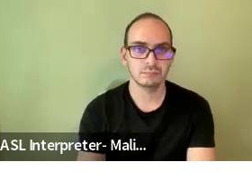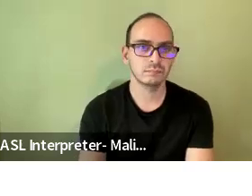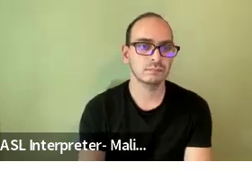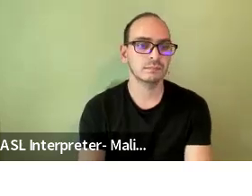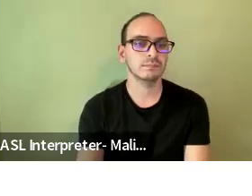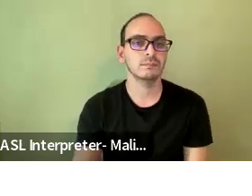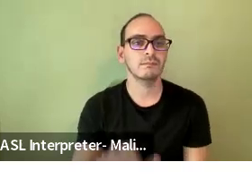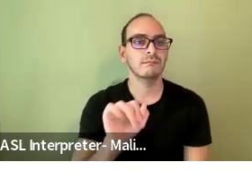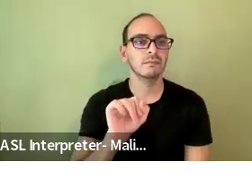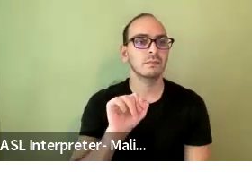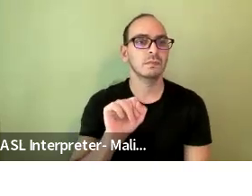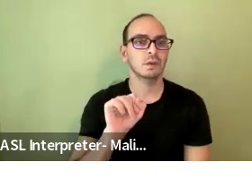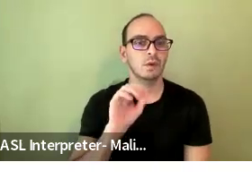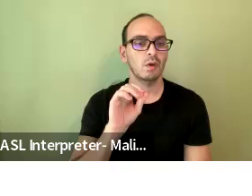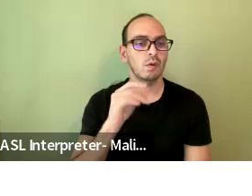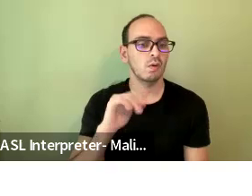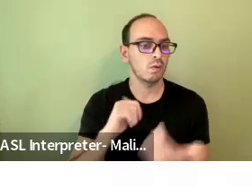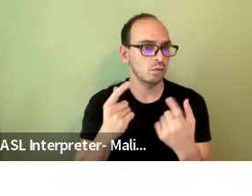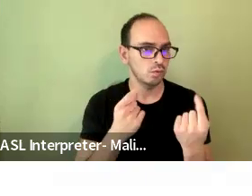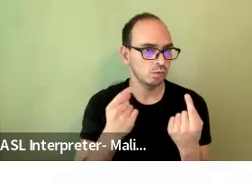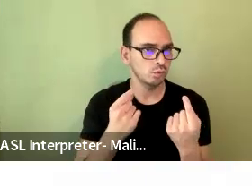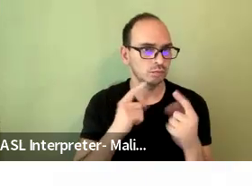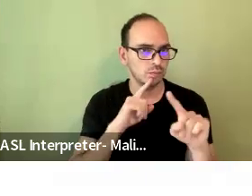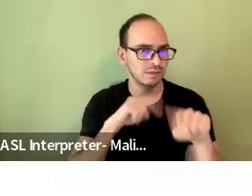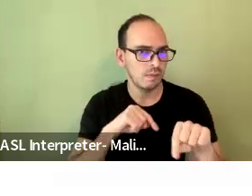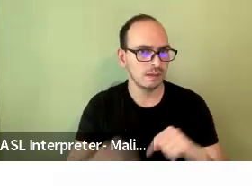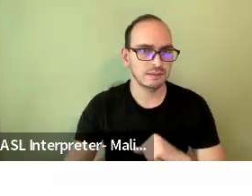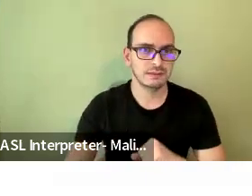So, how are we doing in responses?